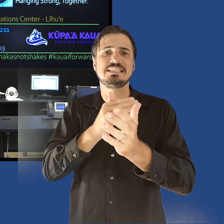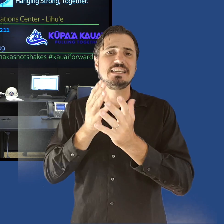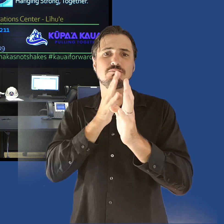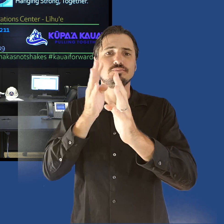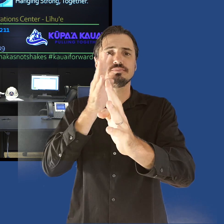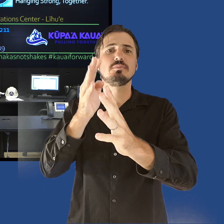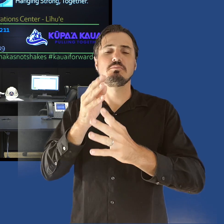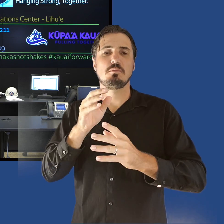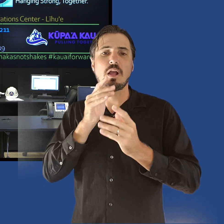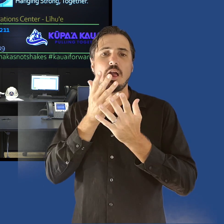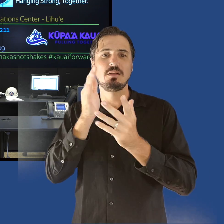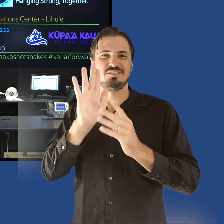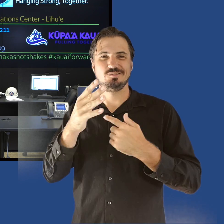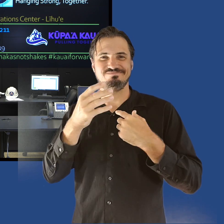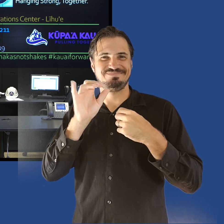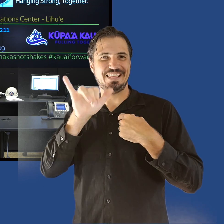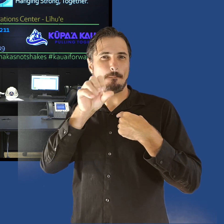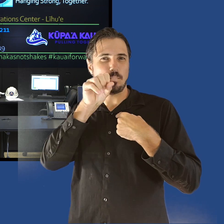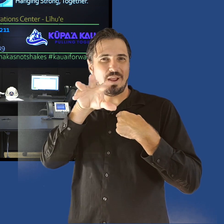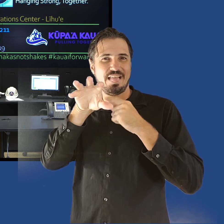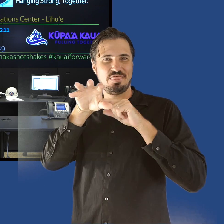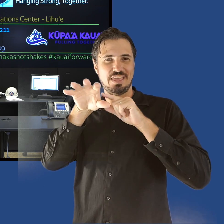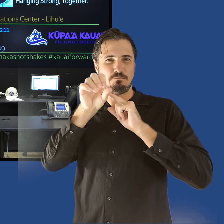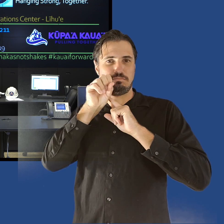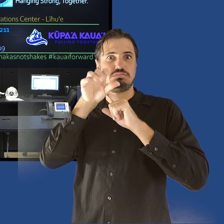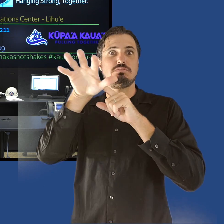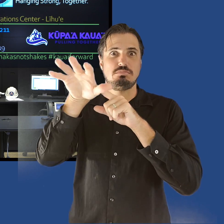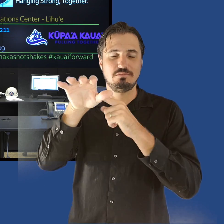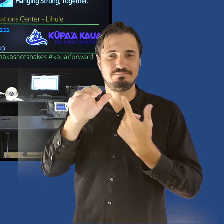with someone in close quarters. Covid-19 is no different.